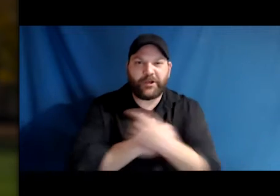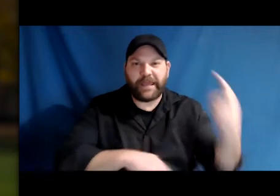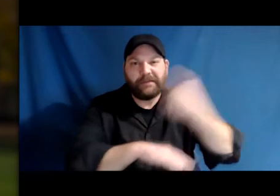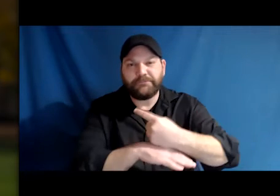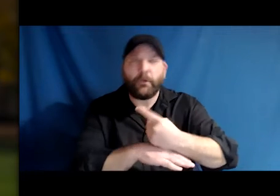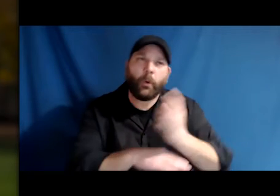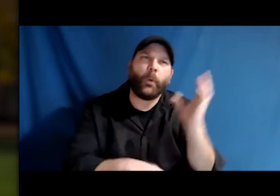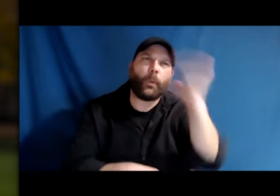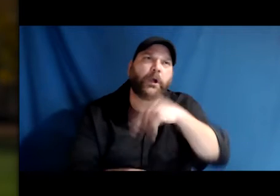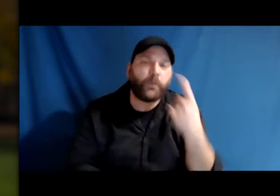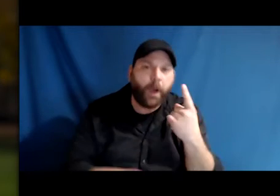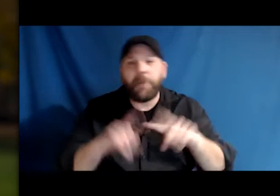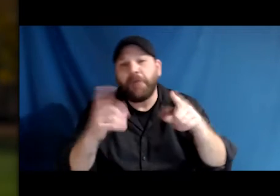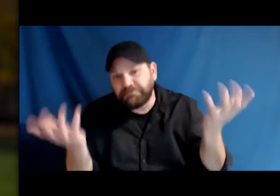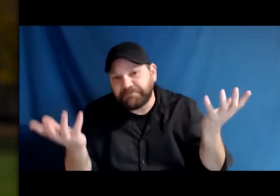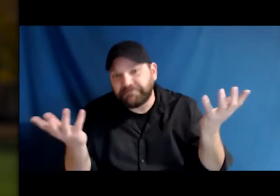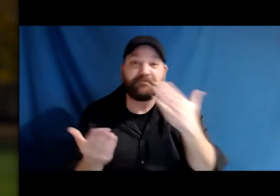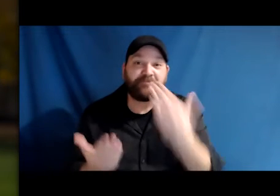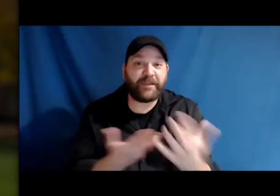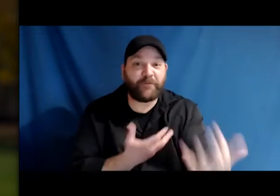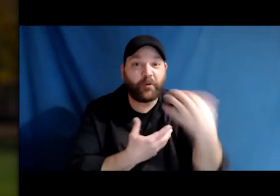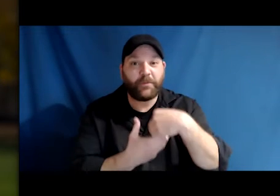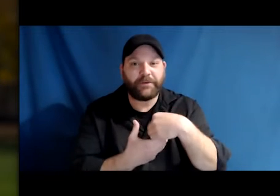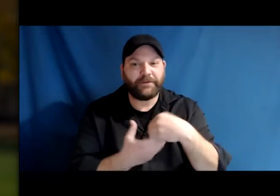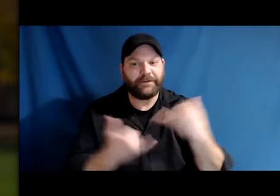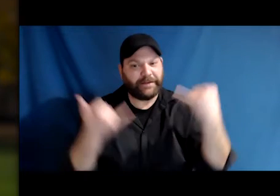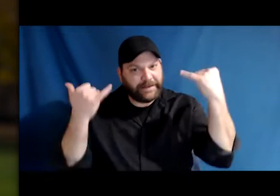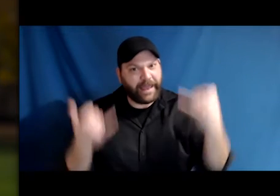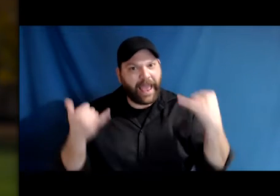I've been shooting you guys for 25 years, but now I get to be part of the act instead, this is kind of cool.